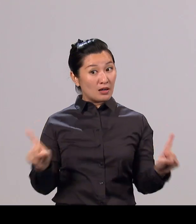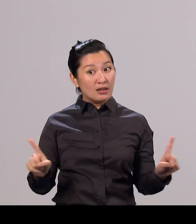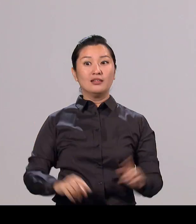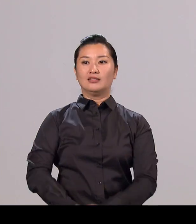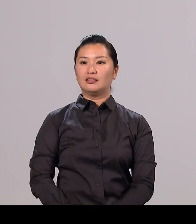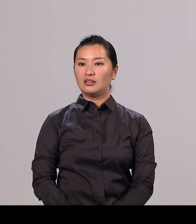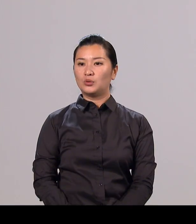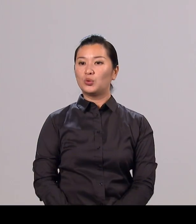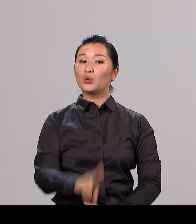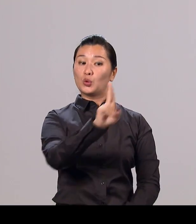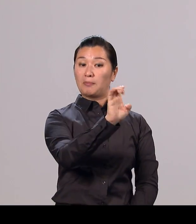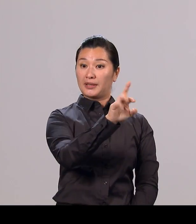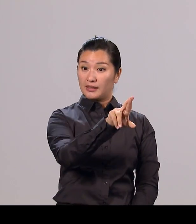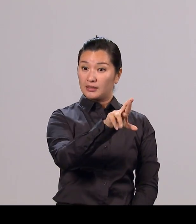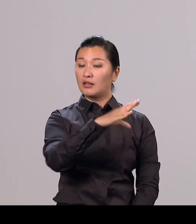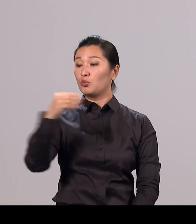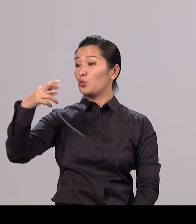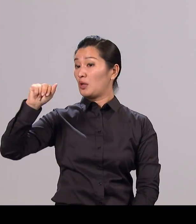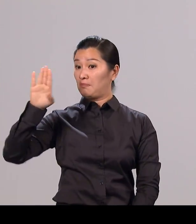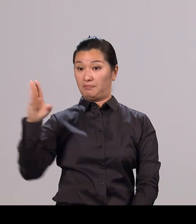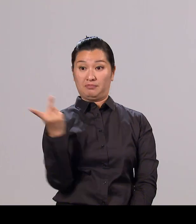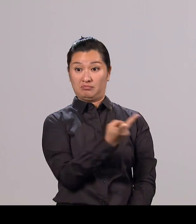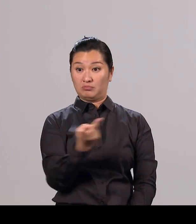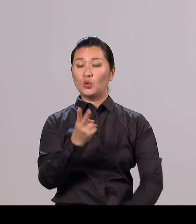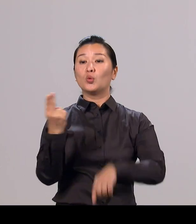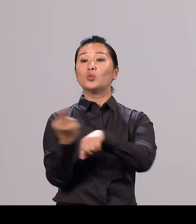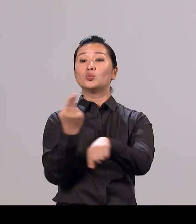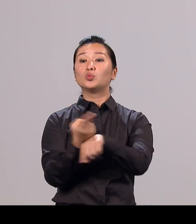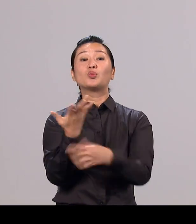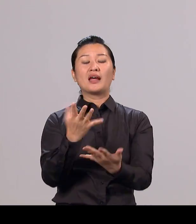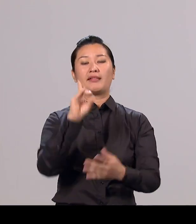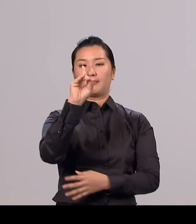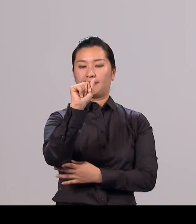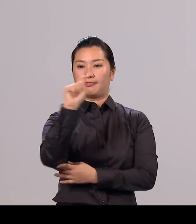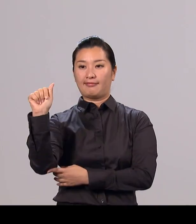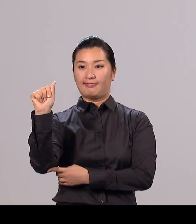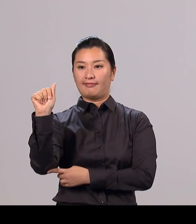They analyse the travel patterns, they adjust the charging to match supply and demand.